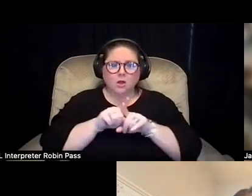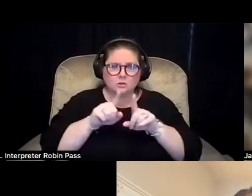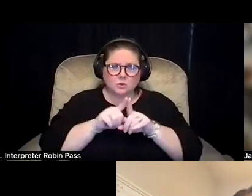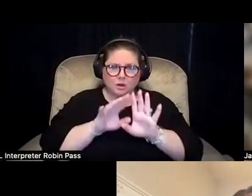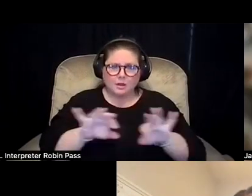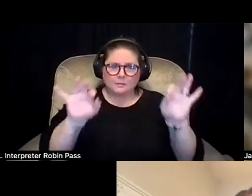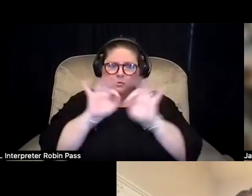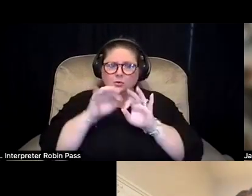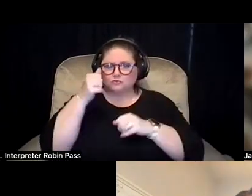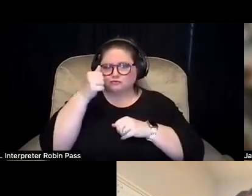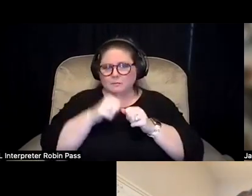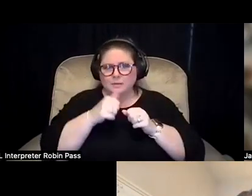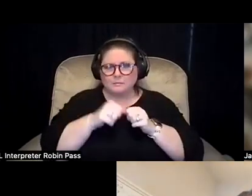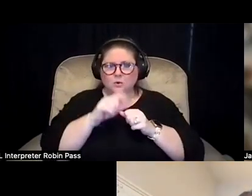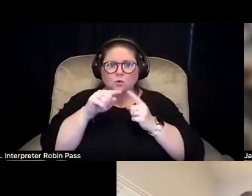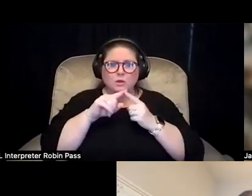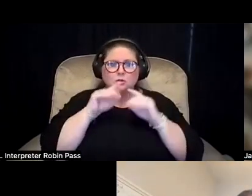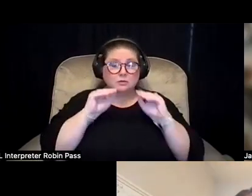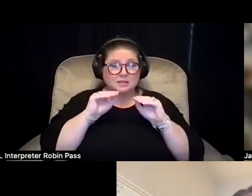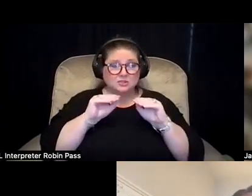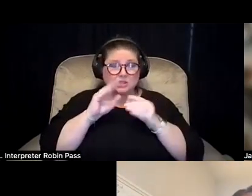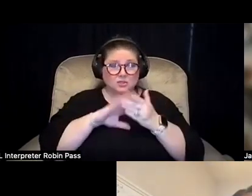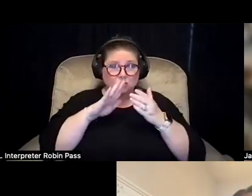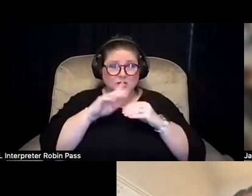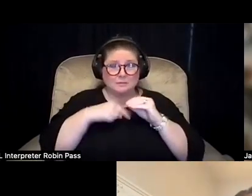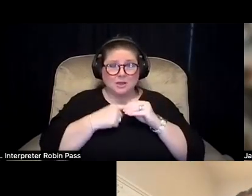remember that when you're teaching students about these difficult histories and heart